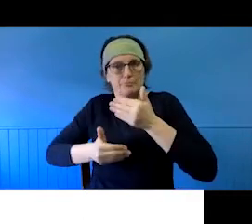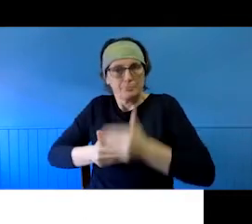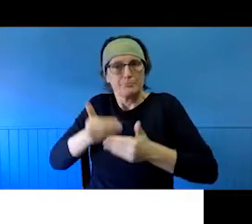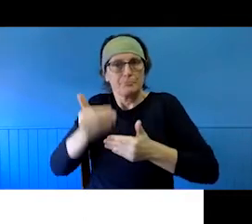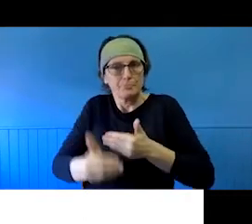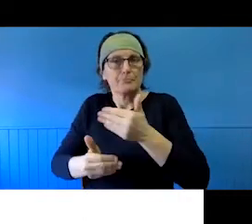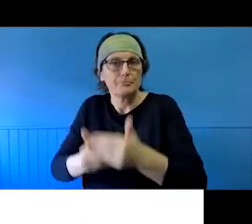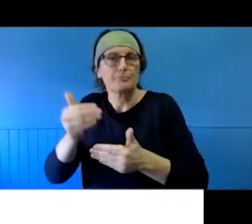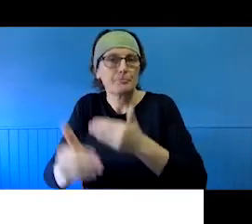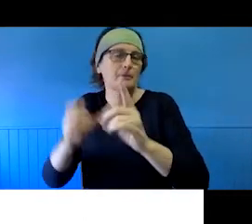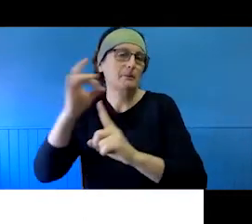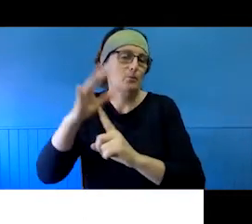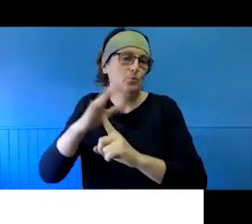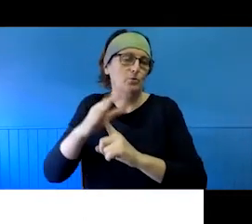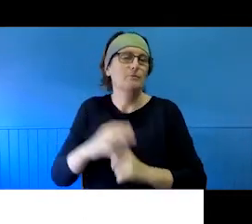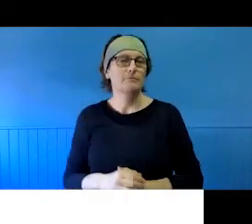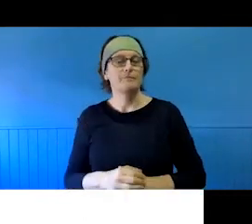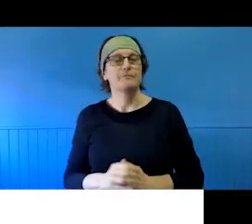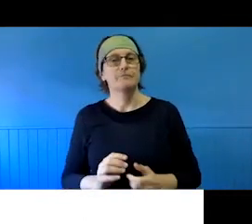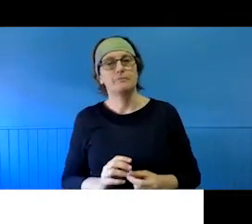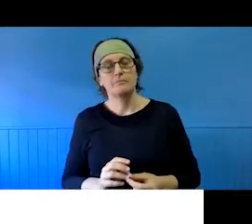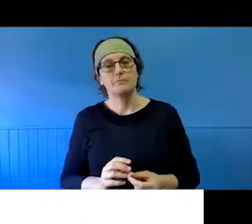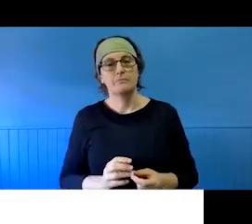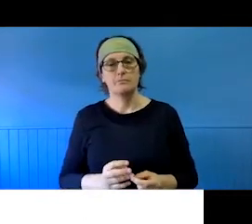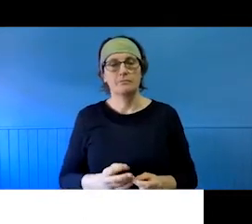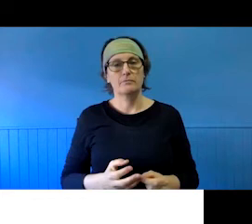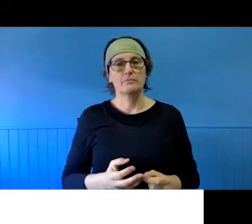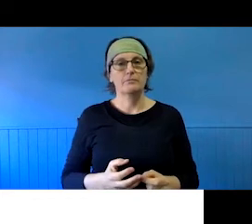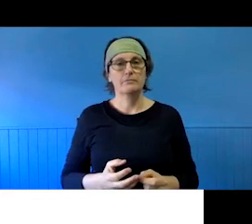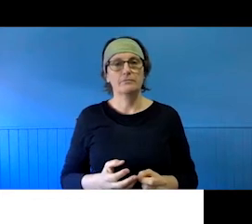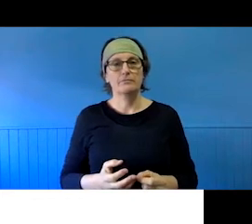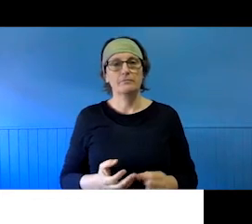foundation for learning in the online environment. So we need to